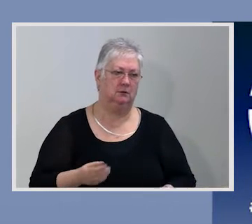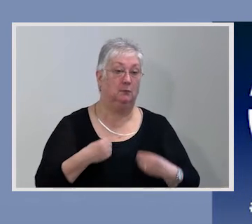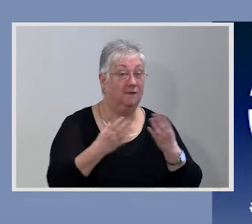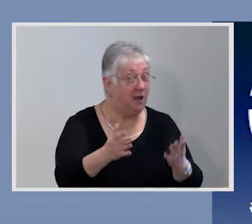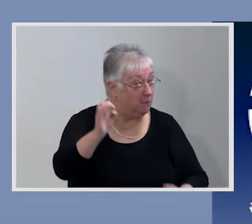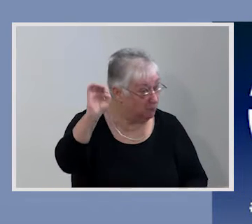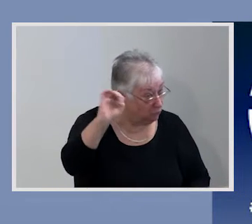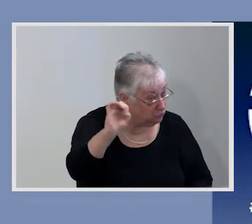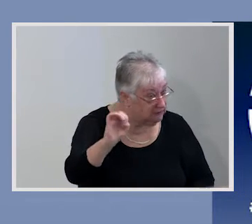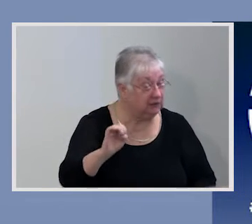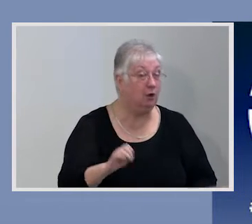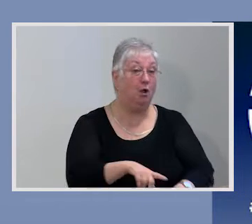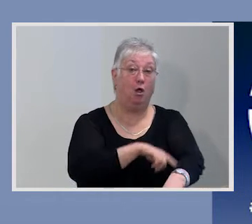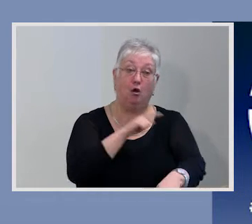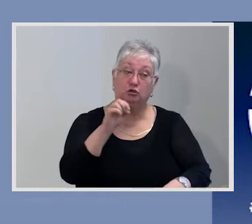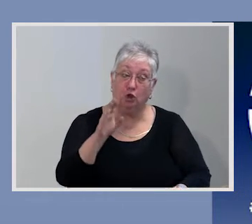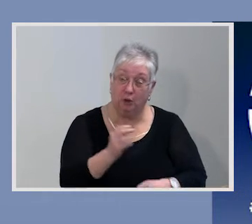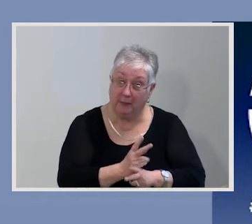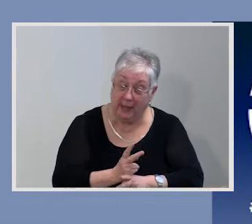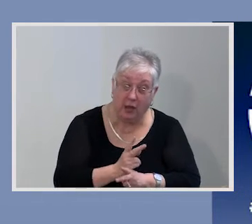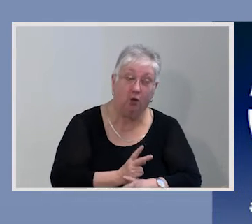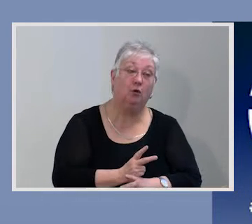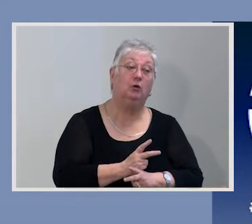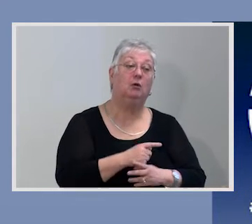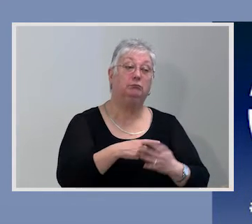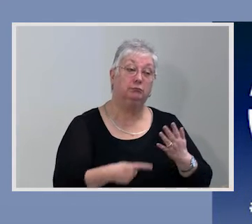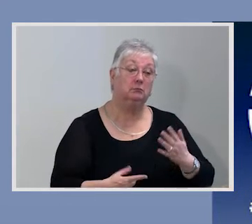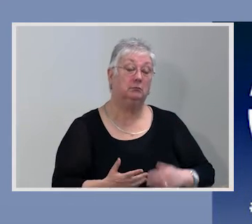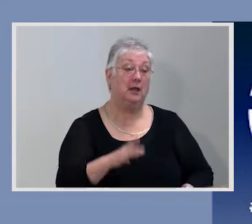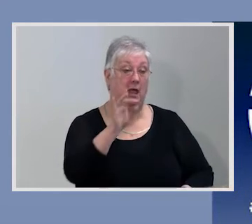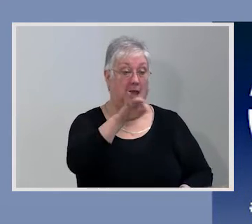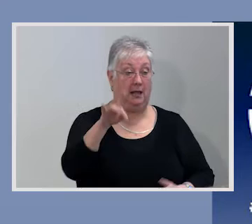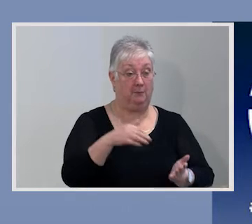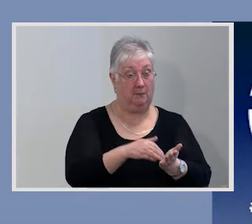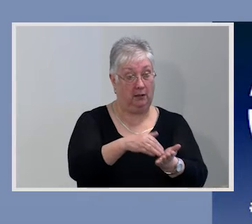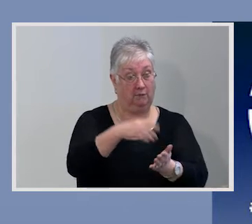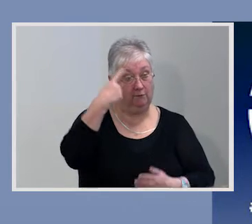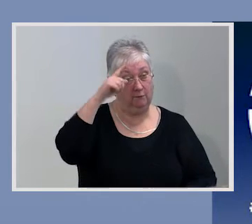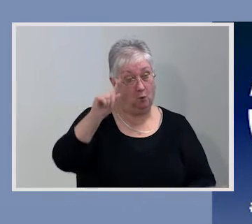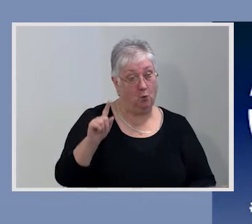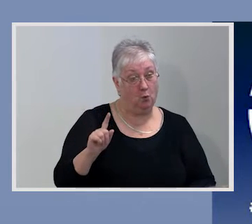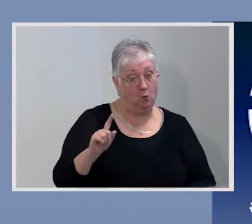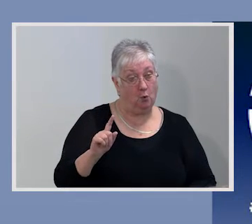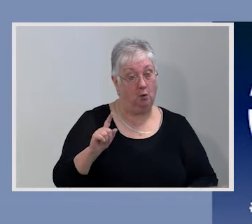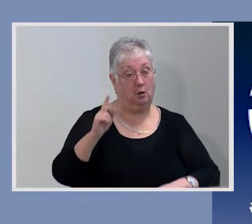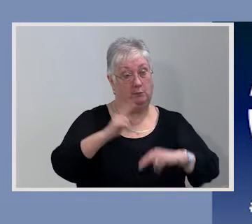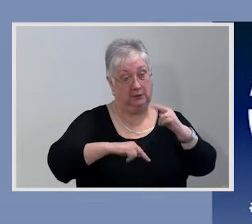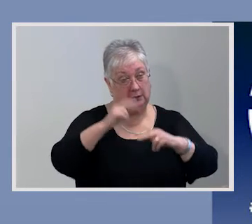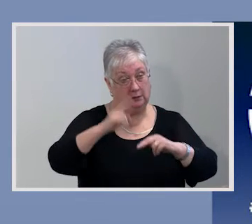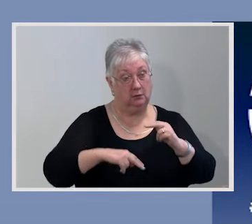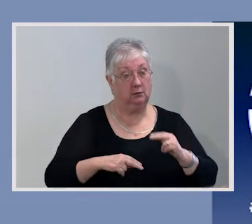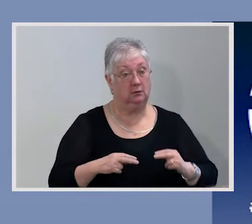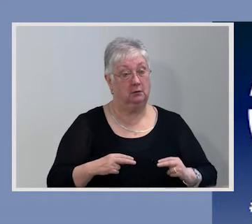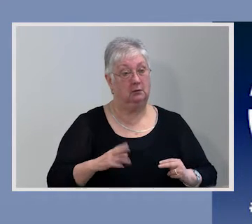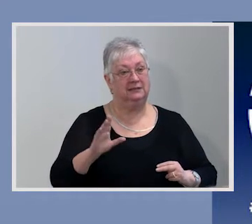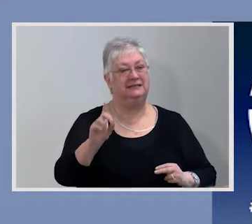$88 MILLION IN CAPITAL FUNDS SO THAT WE CAN CLOSE AND REPLACE D.C. GENERAL BY 2018, A COMMITMENT OF THIS MAYOR AND